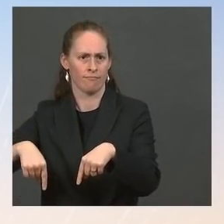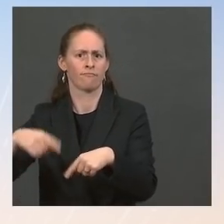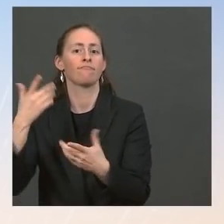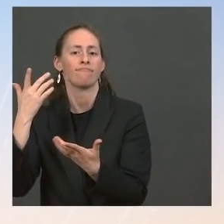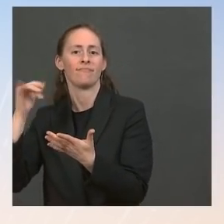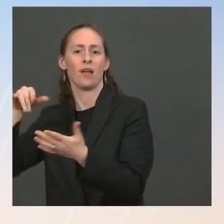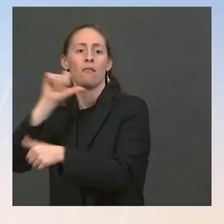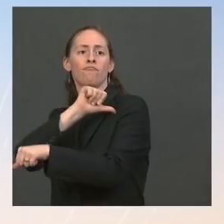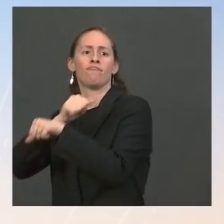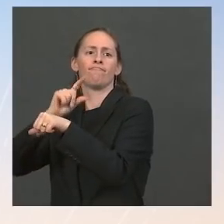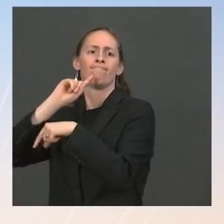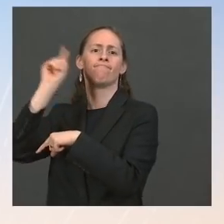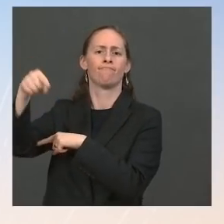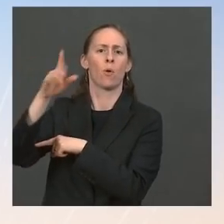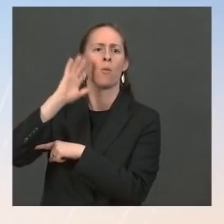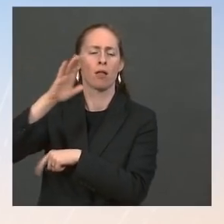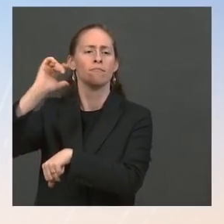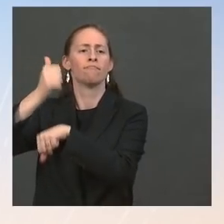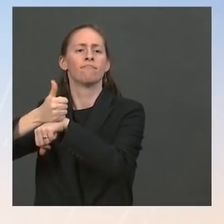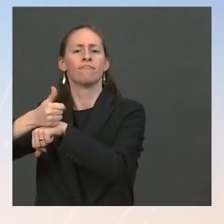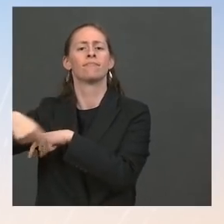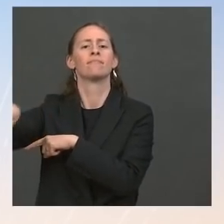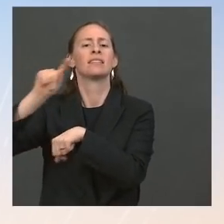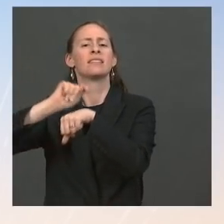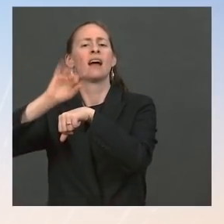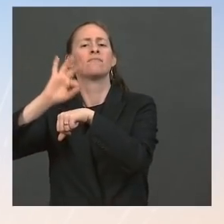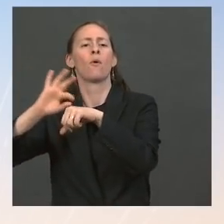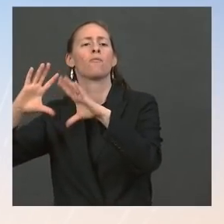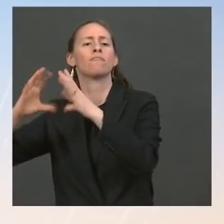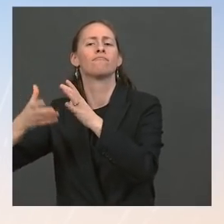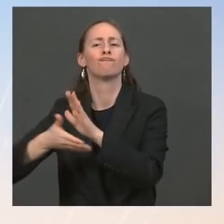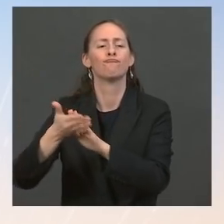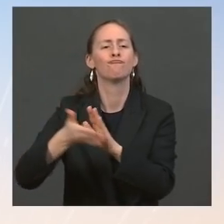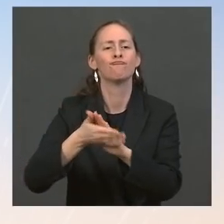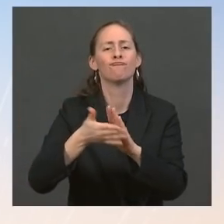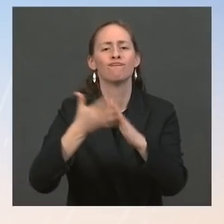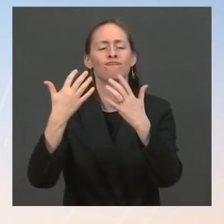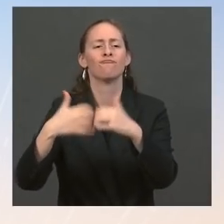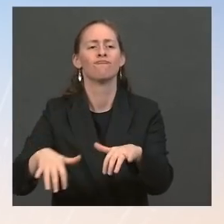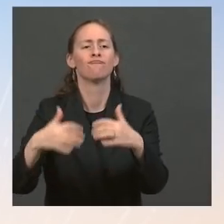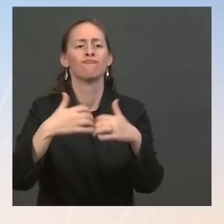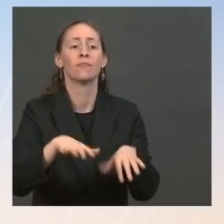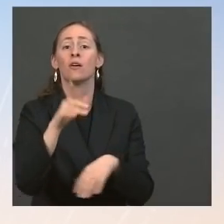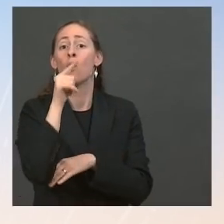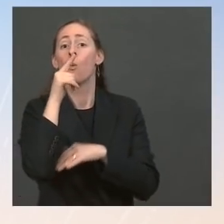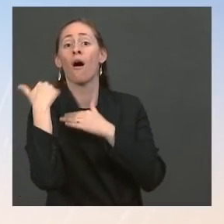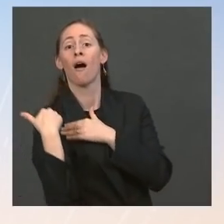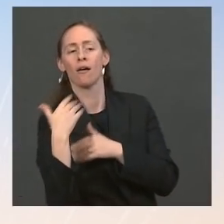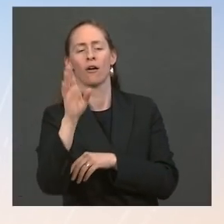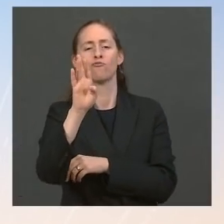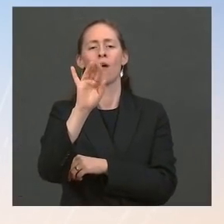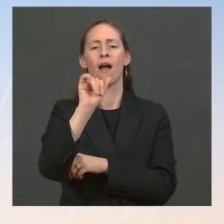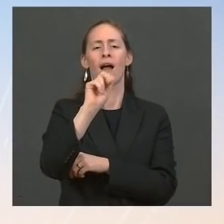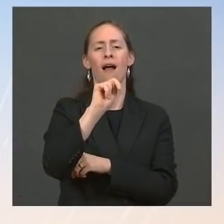that will include -- that will be co-chaired by National Economic Council Director Brian Deese and, of course, our new implementation coordinator,